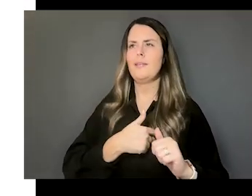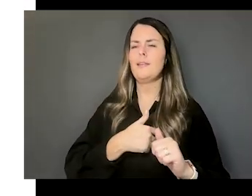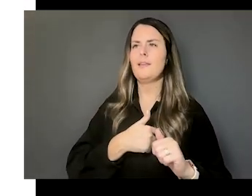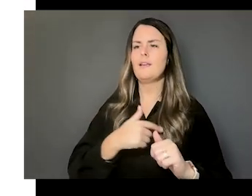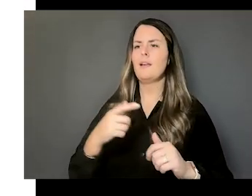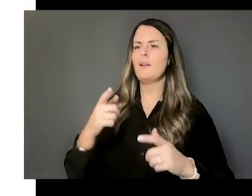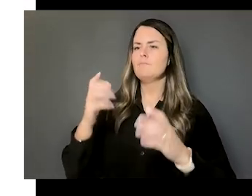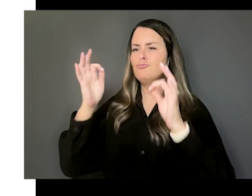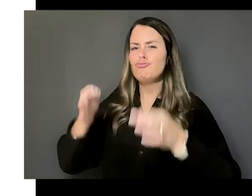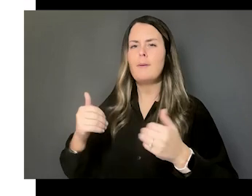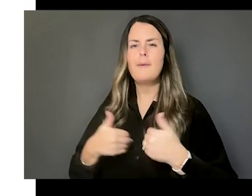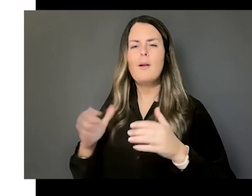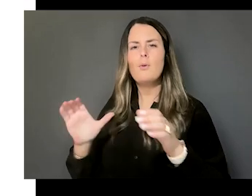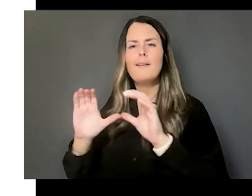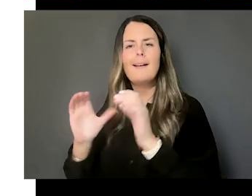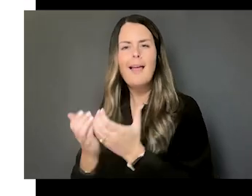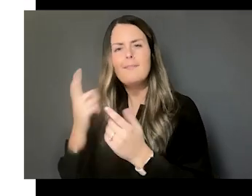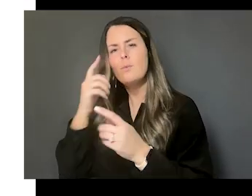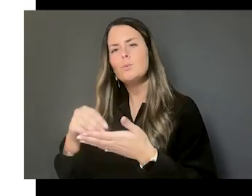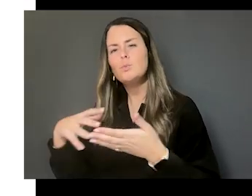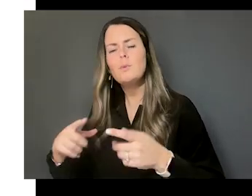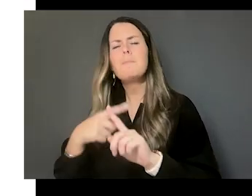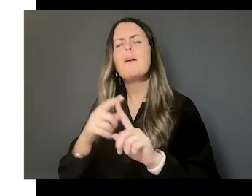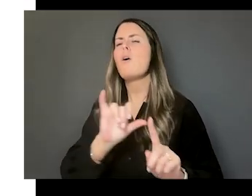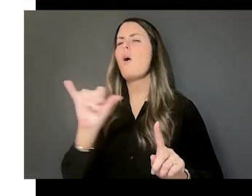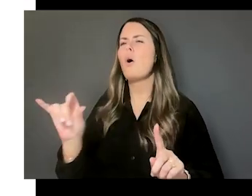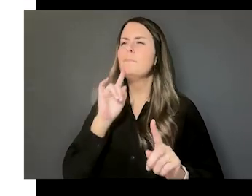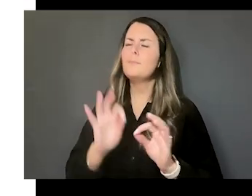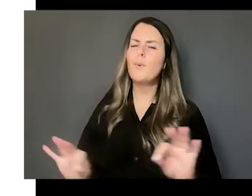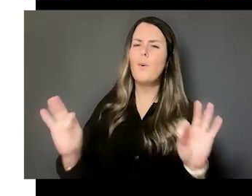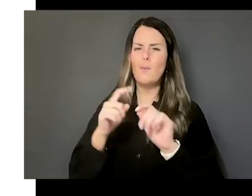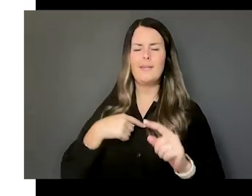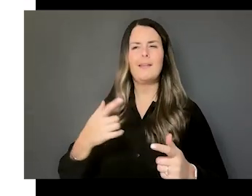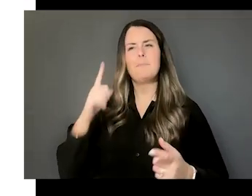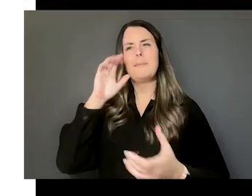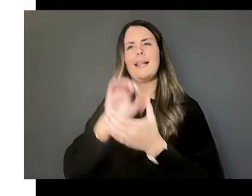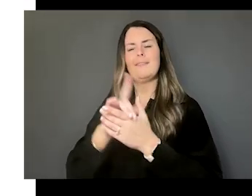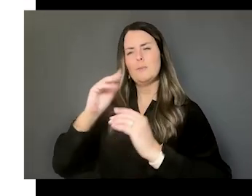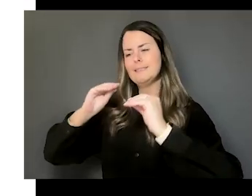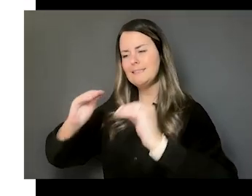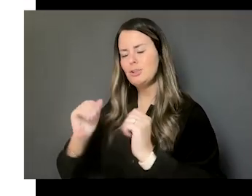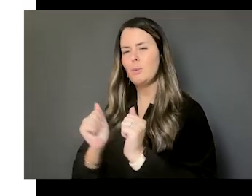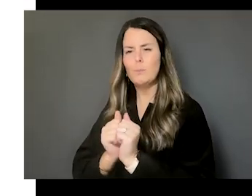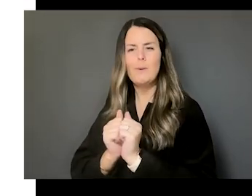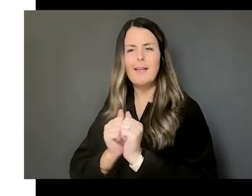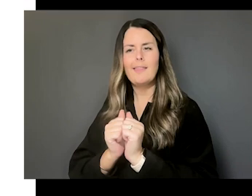But also more importantly, we believe in teaching with integrity rather than fidelity or